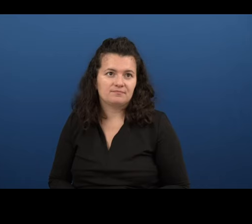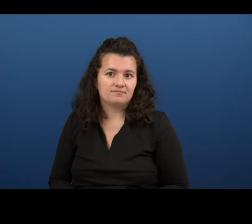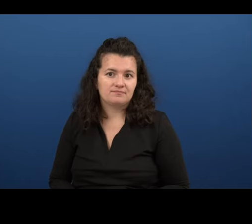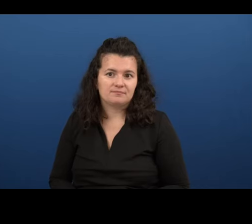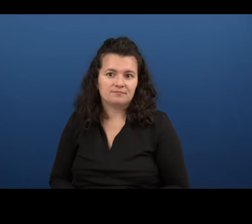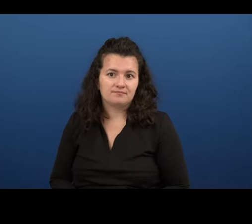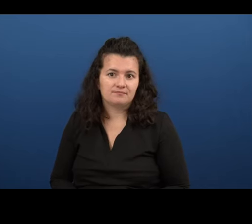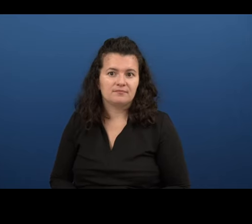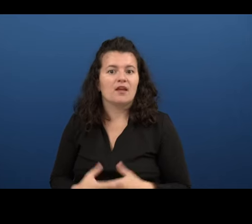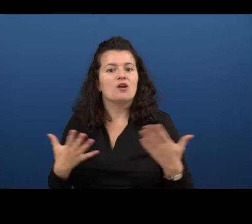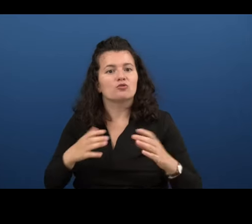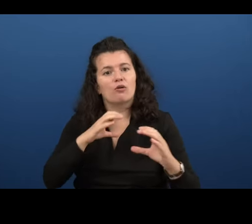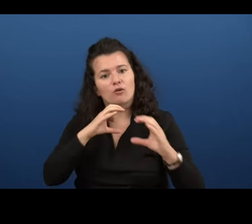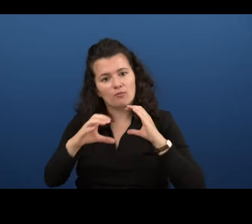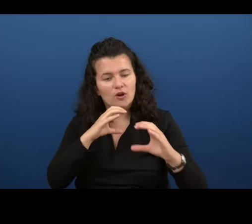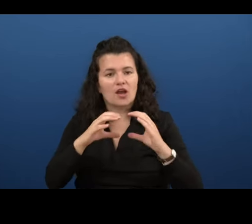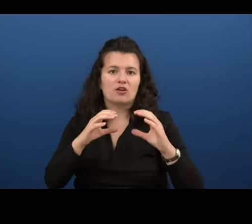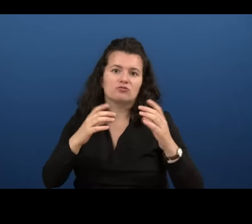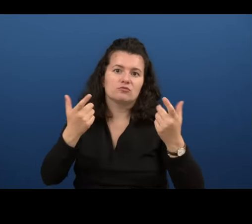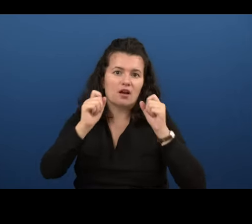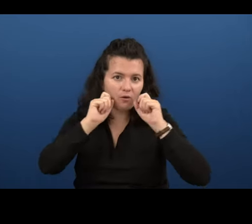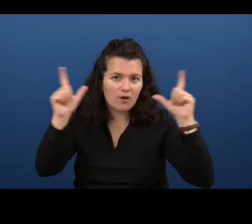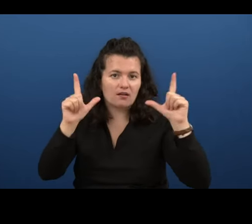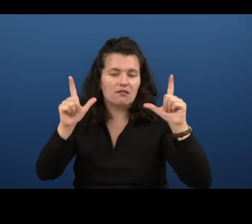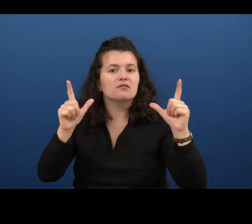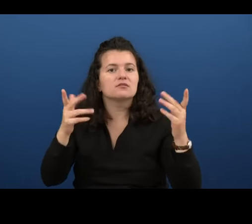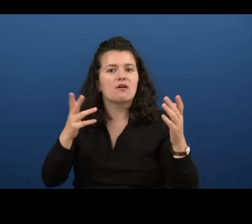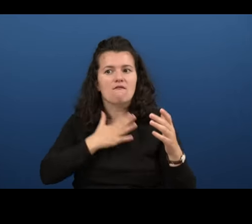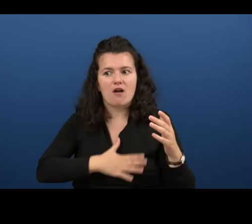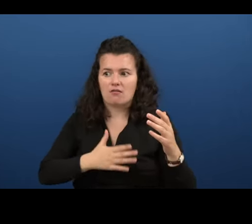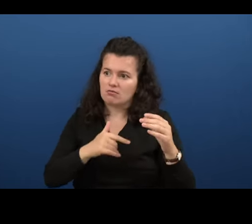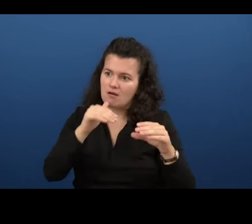that we have built to members joining in. 12:04:01 And in terms of also framing the